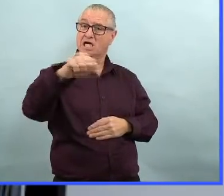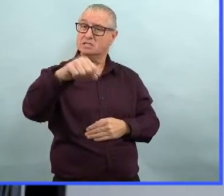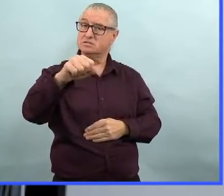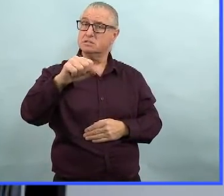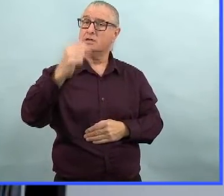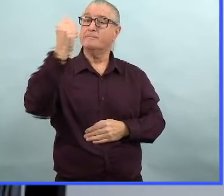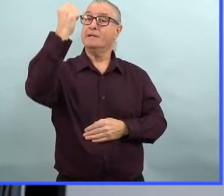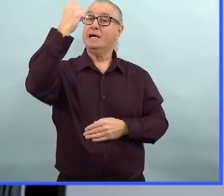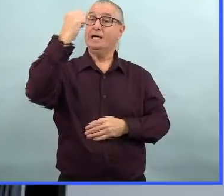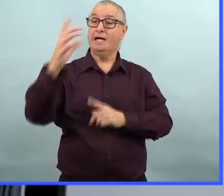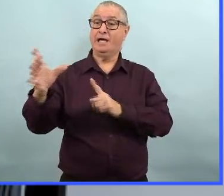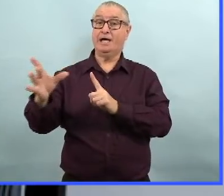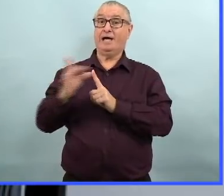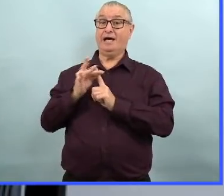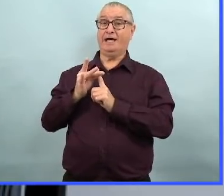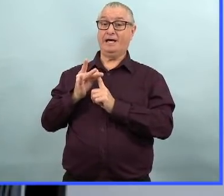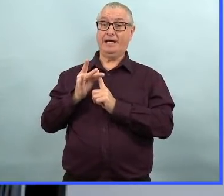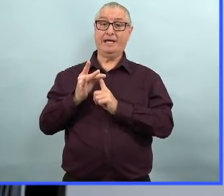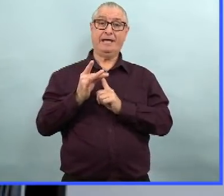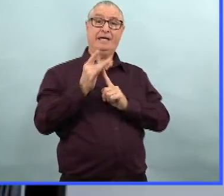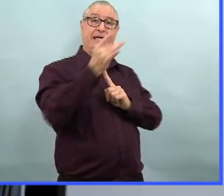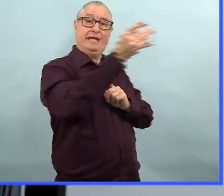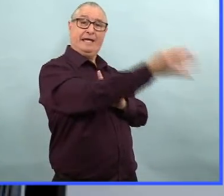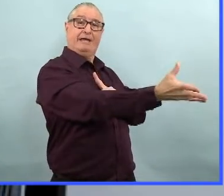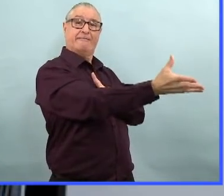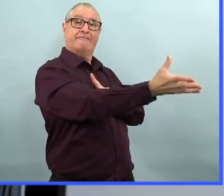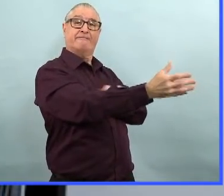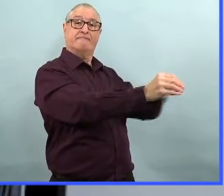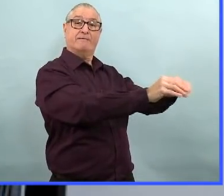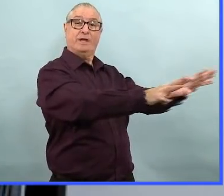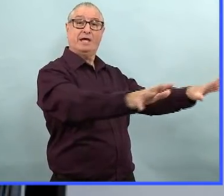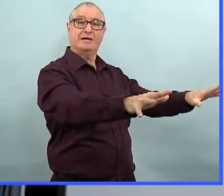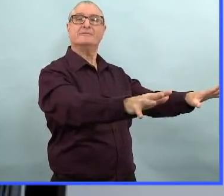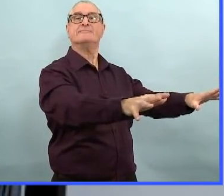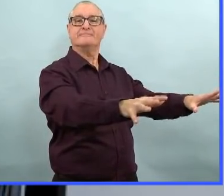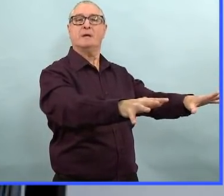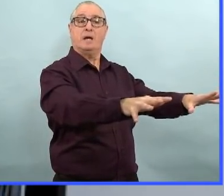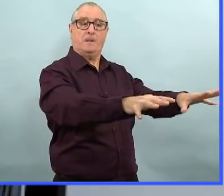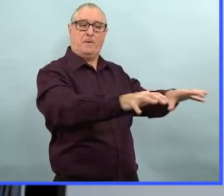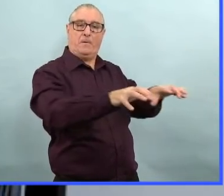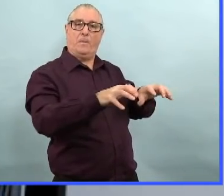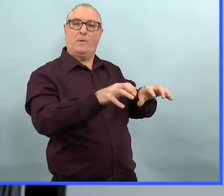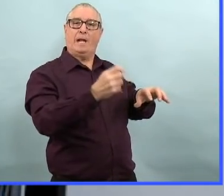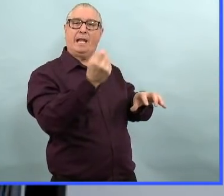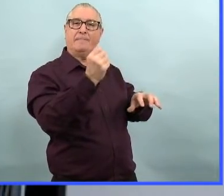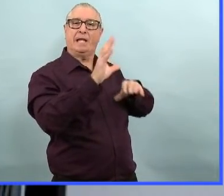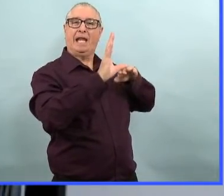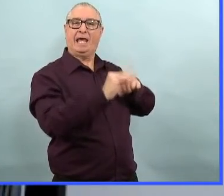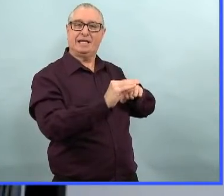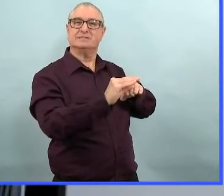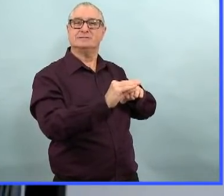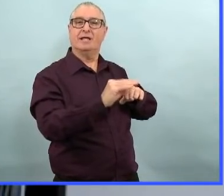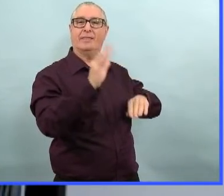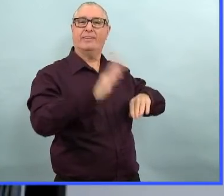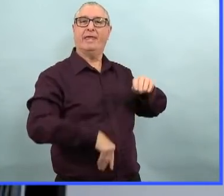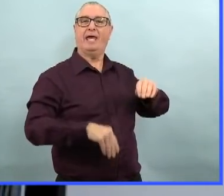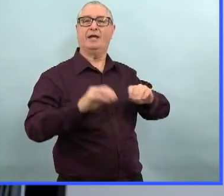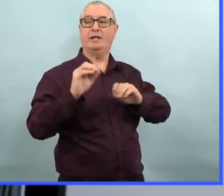ill and require services of a hospital or an icu and that's really critical we want to prevent